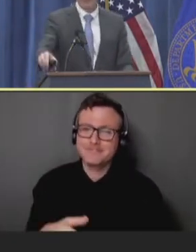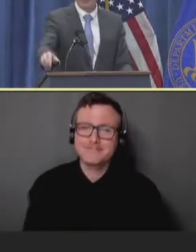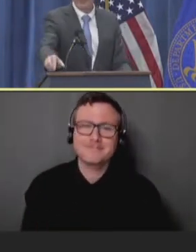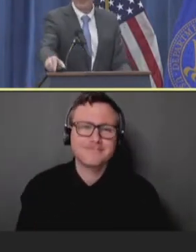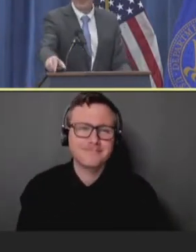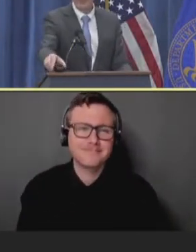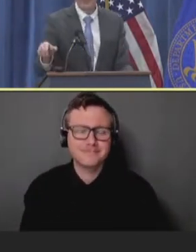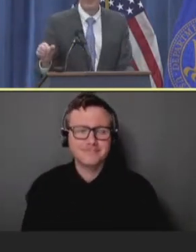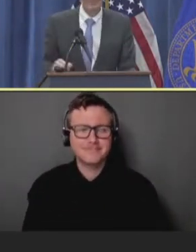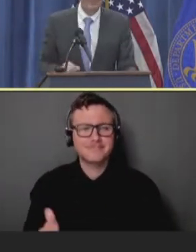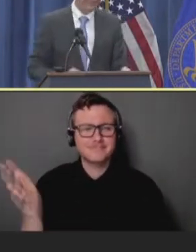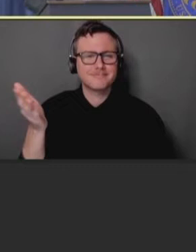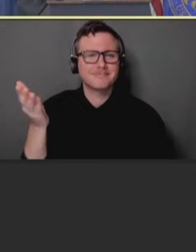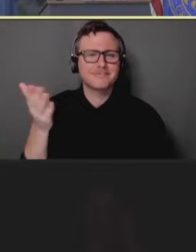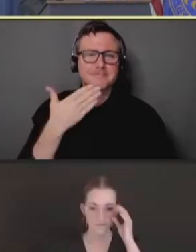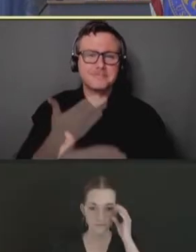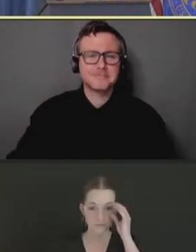Thank you.